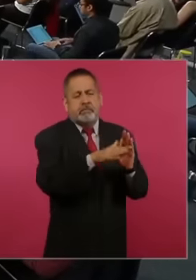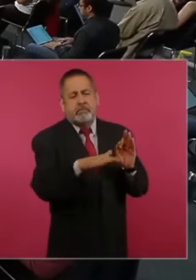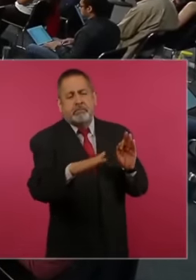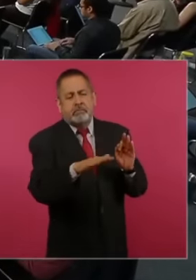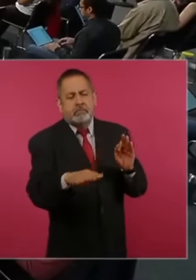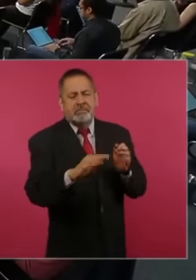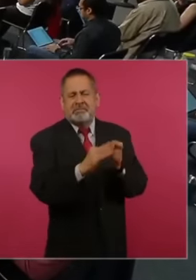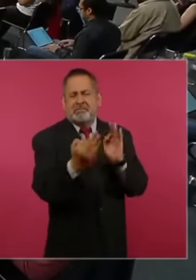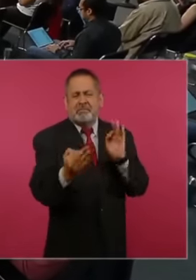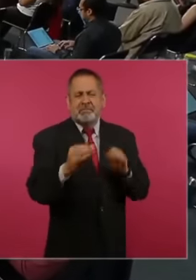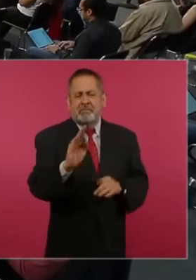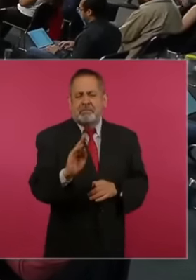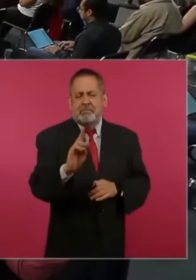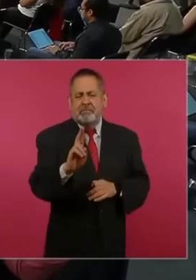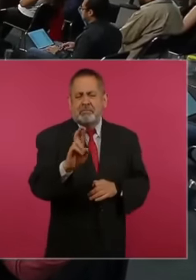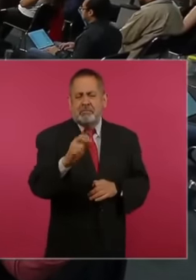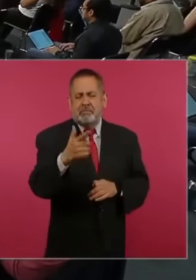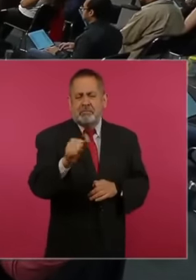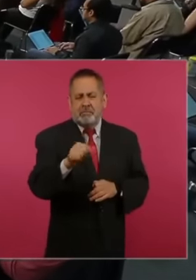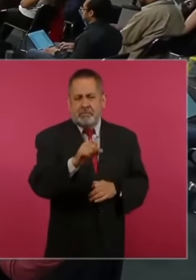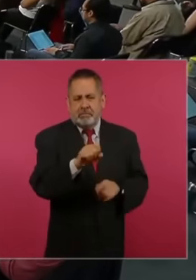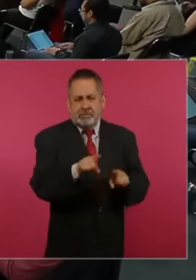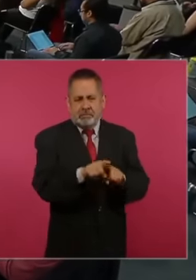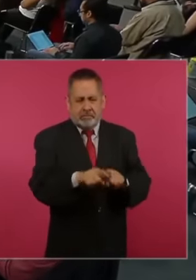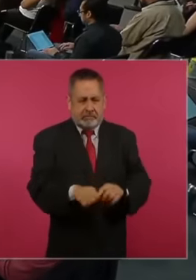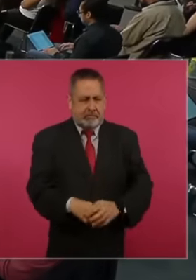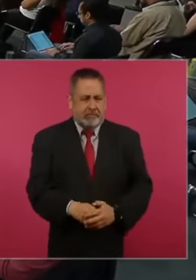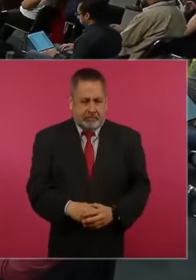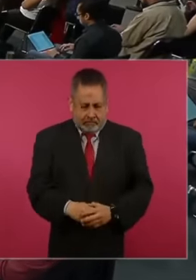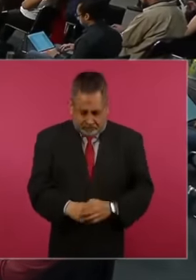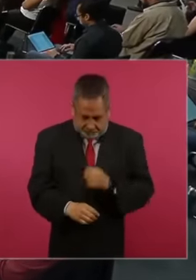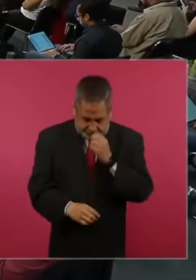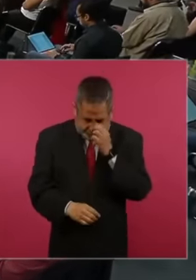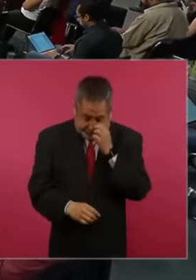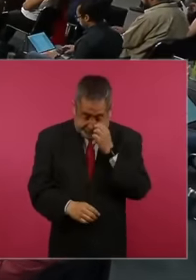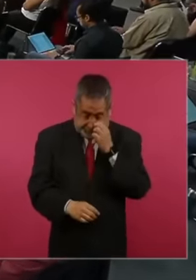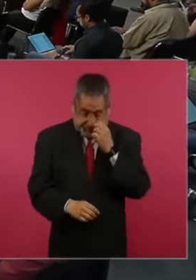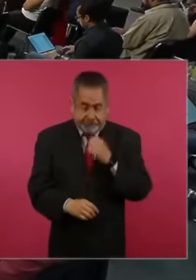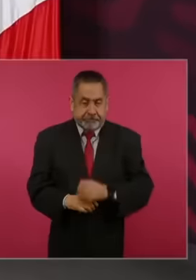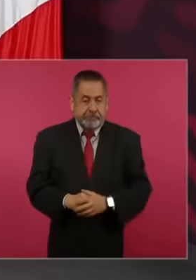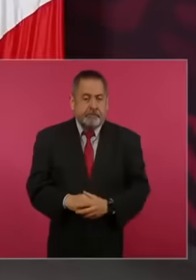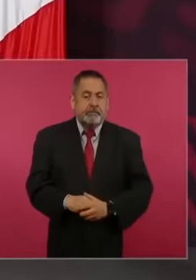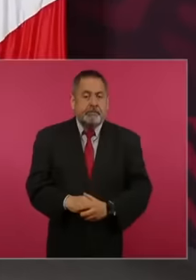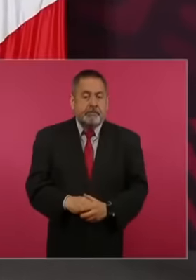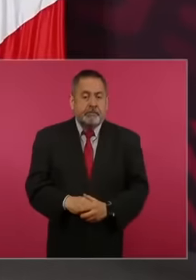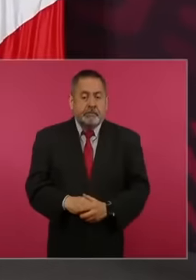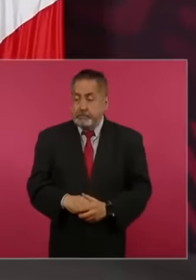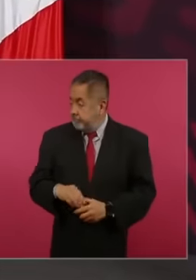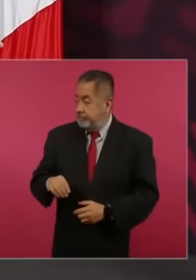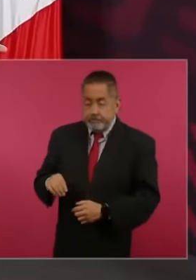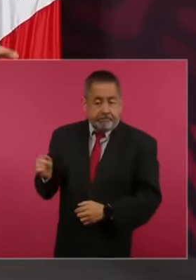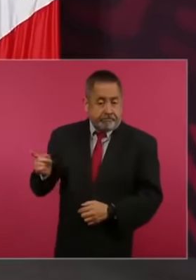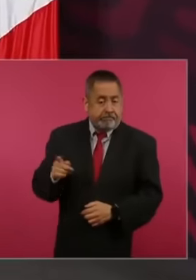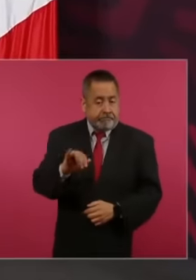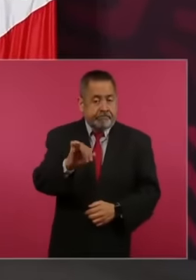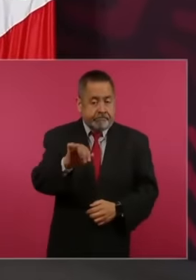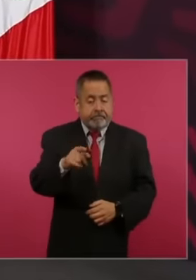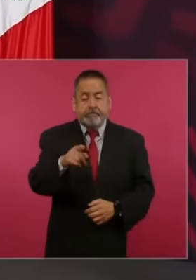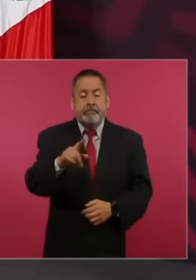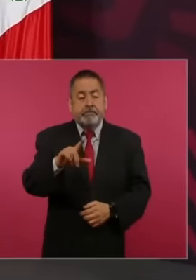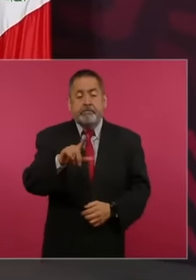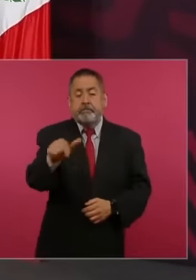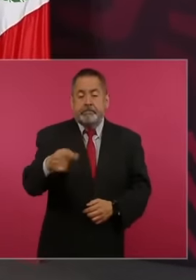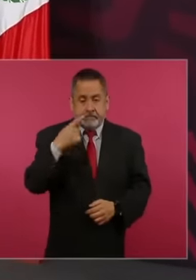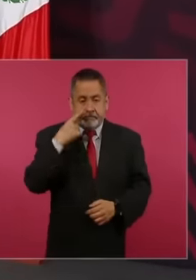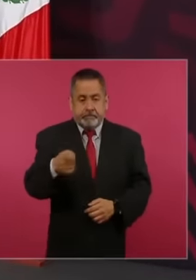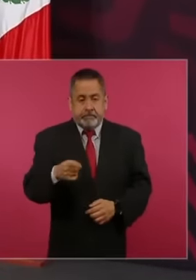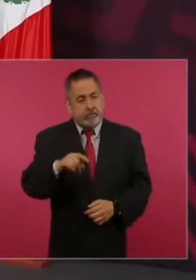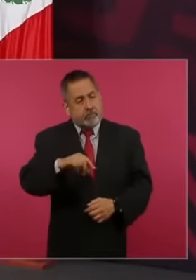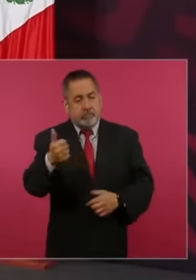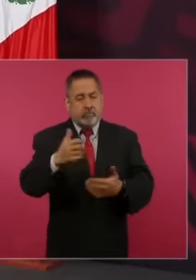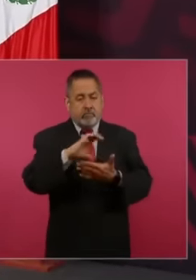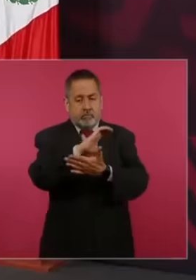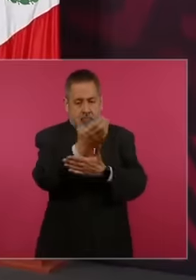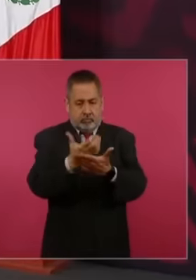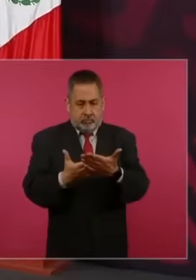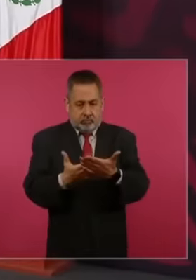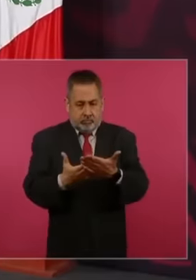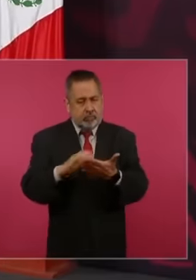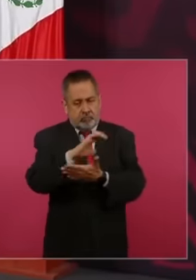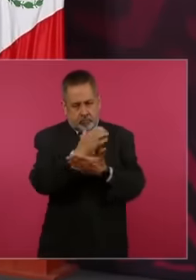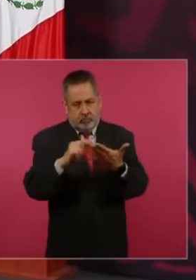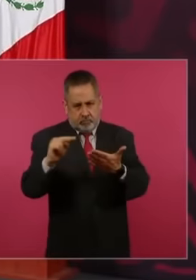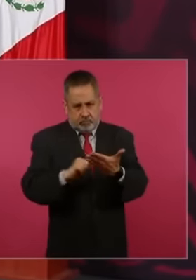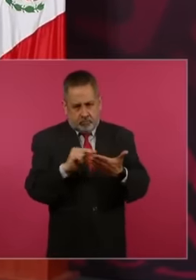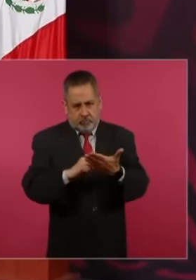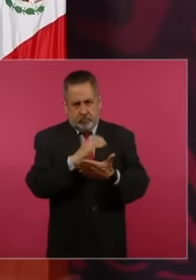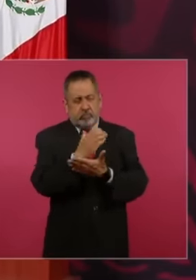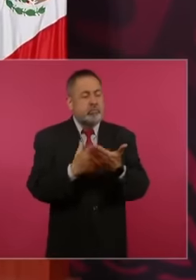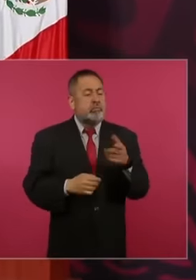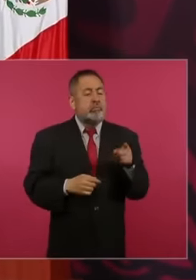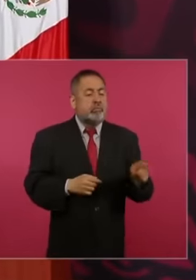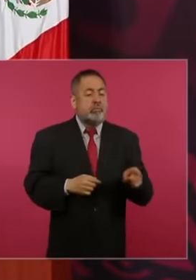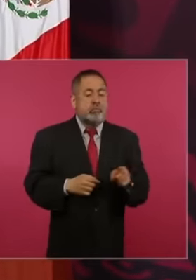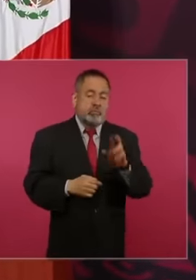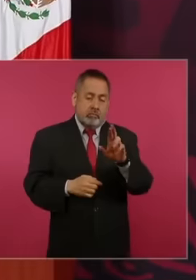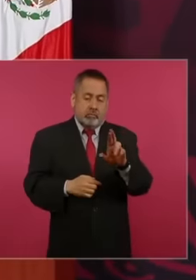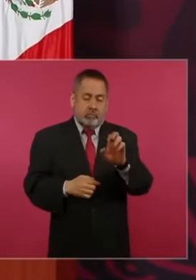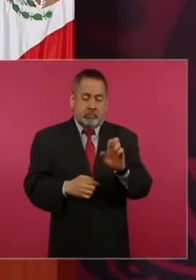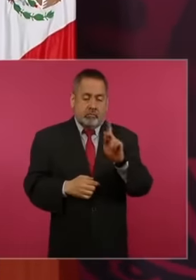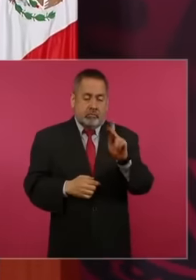far Yes and then a Repsol contract with the